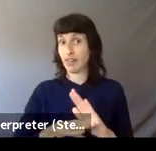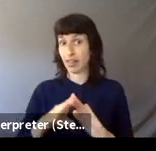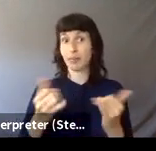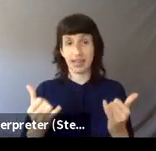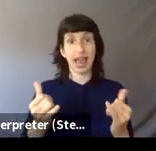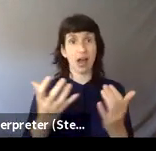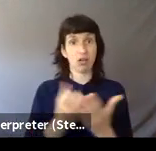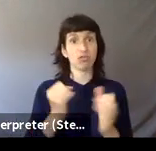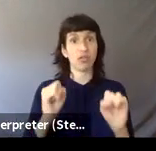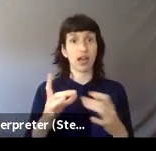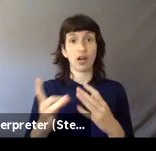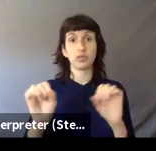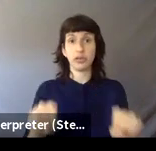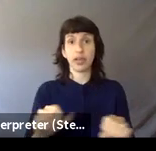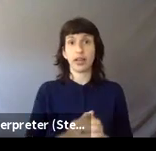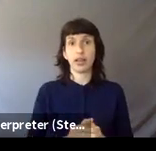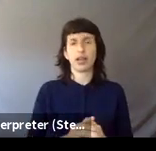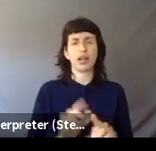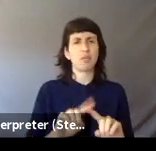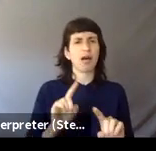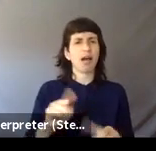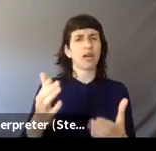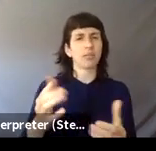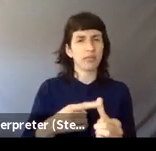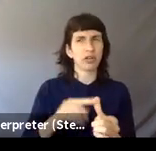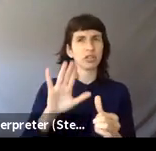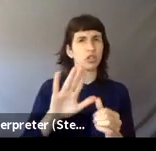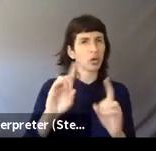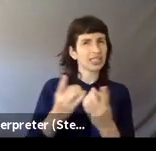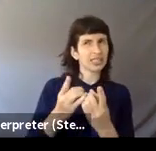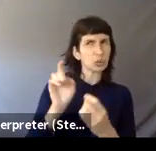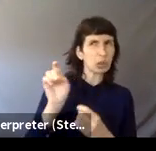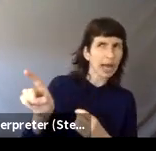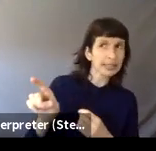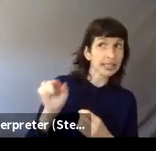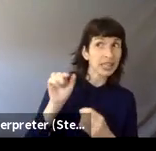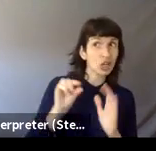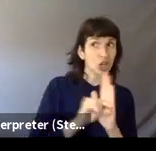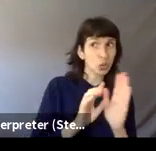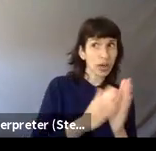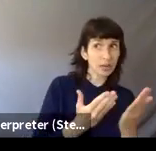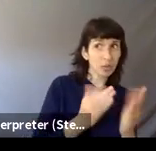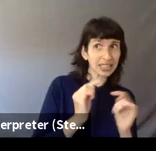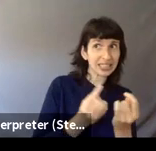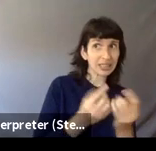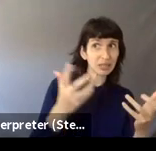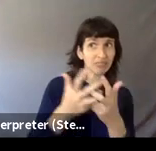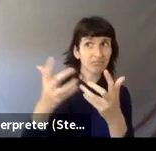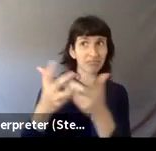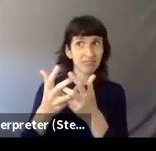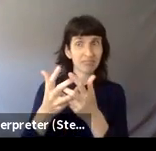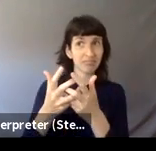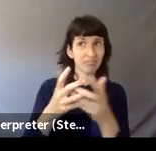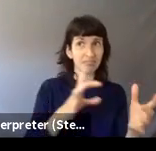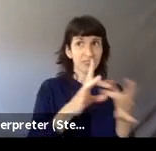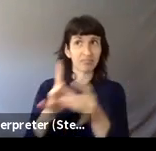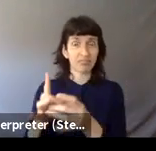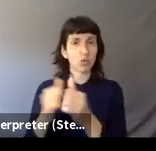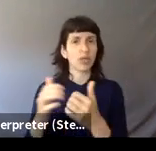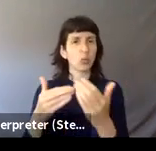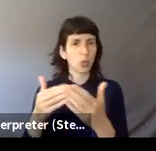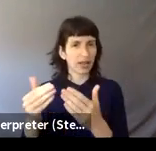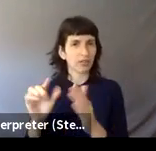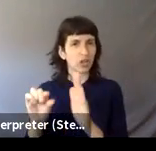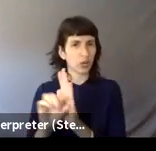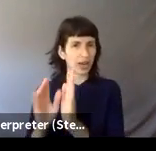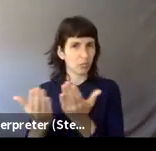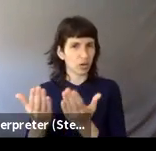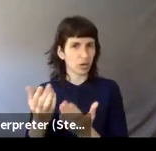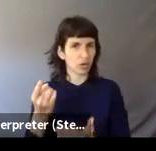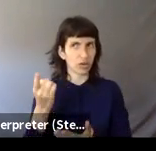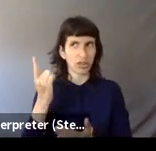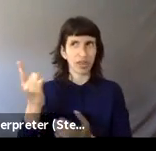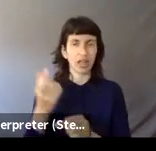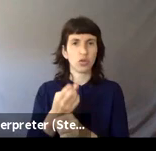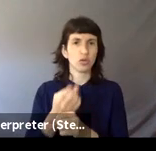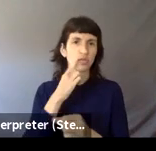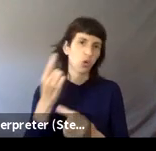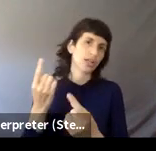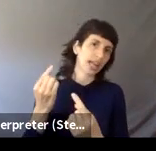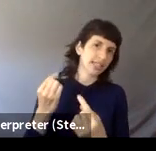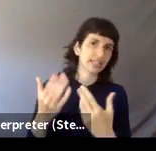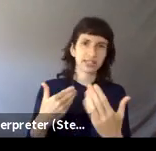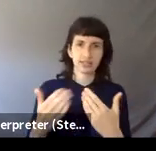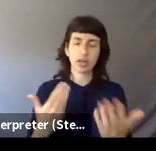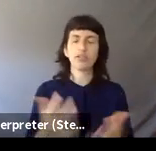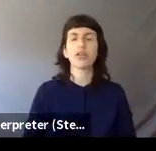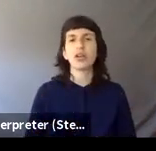Prior to this summer, actually, it Microsoft Teams didn't integrate with or normal grade books like skyward or power schools, and so but it looks like this summer they actually did do some work